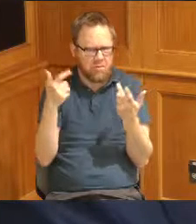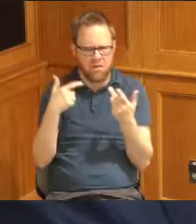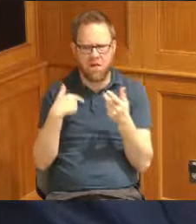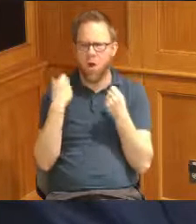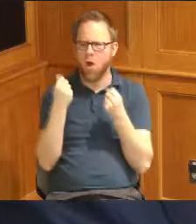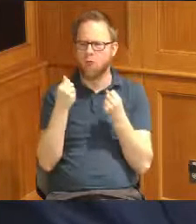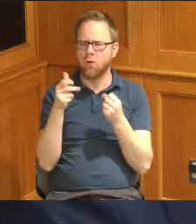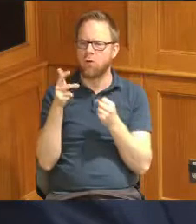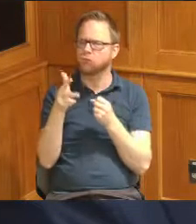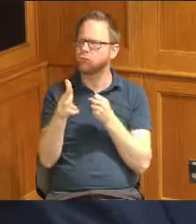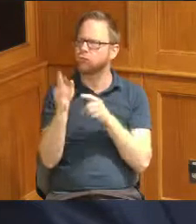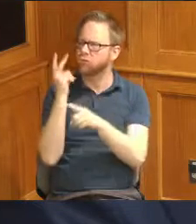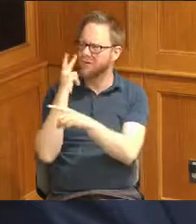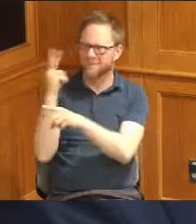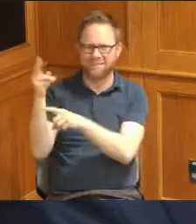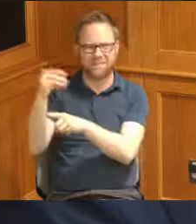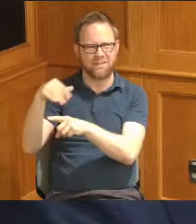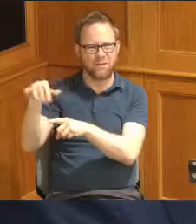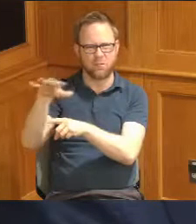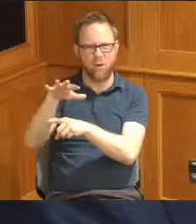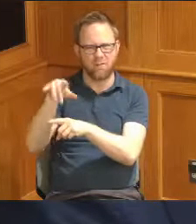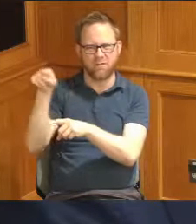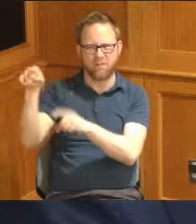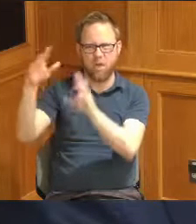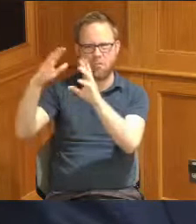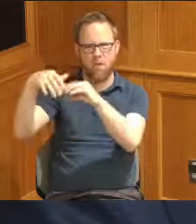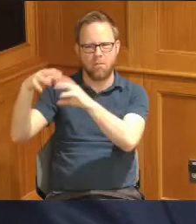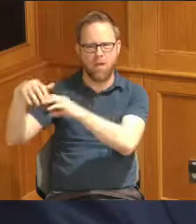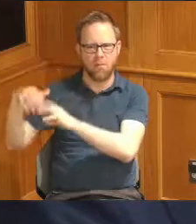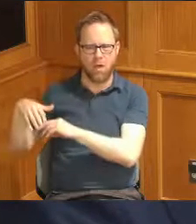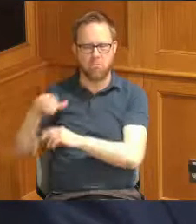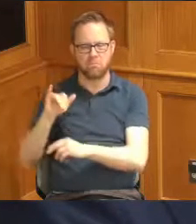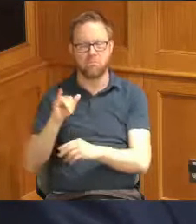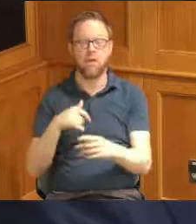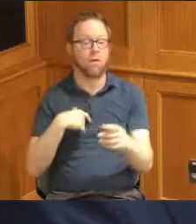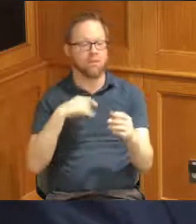I can you can see the properties coming down but yes all right the other one is a quick question